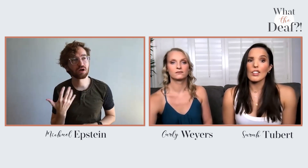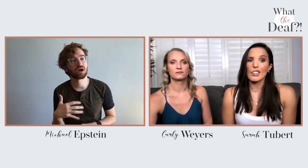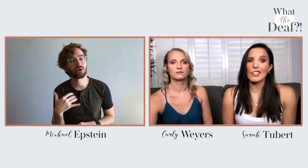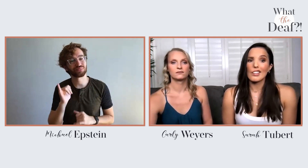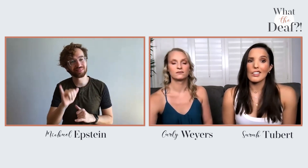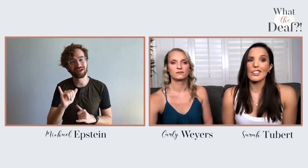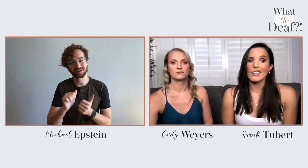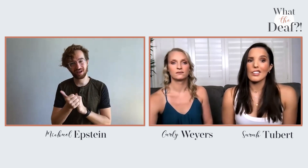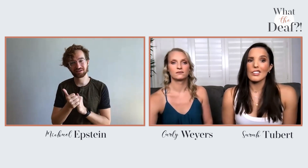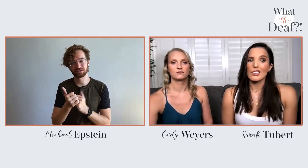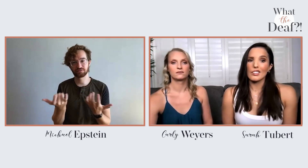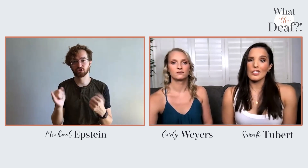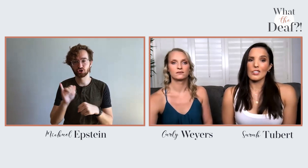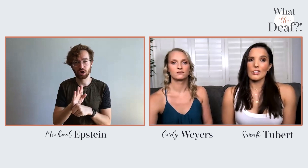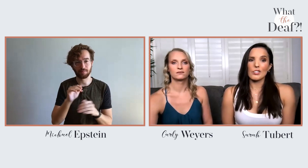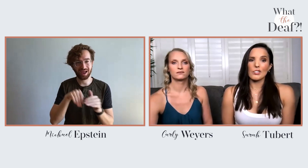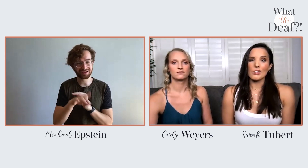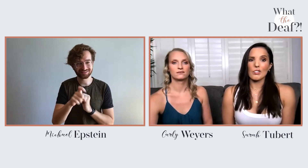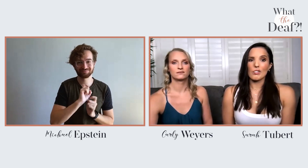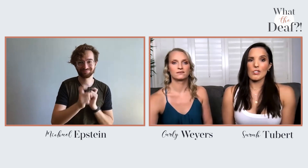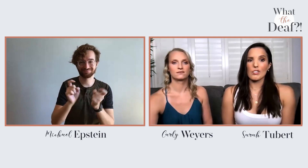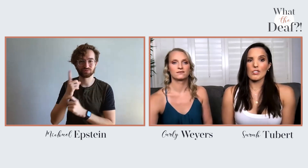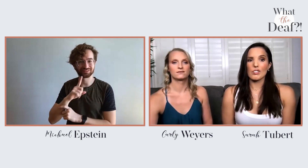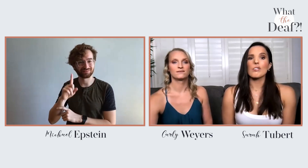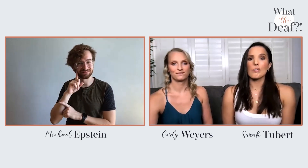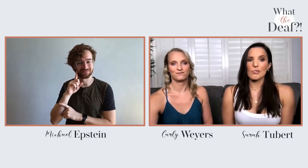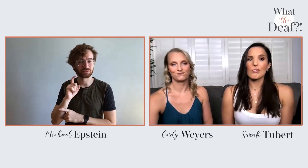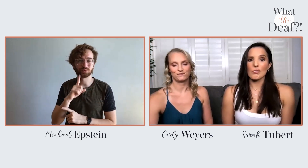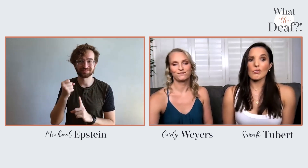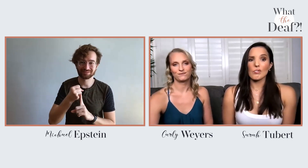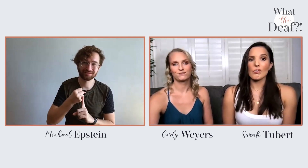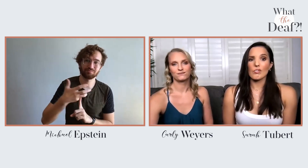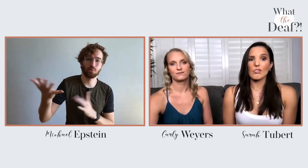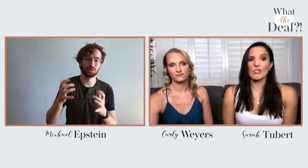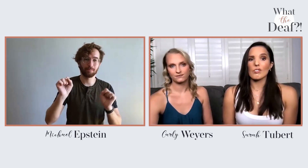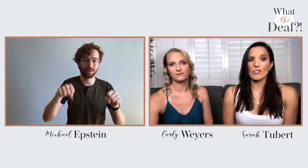There are so many jobs that can be very easily accommodated for the deaf community.